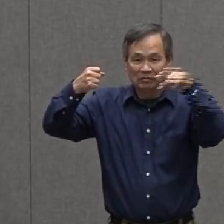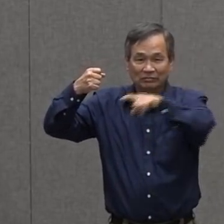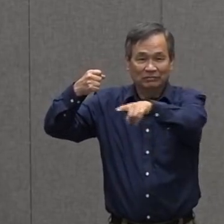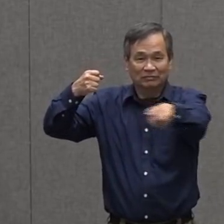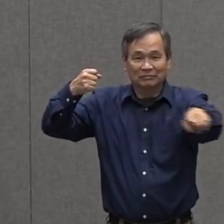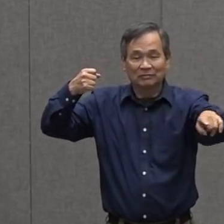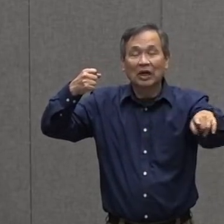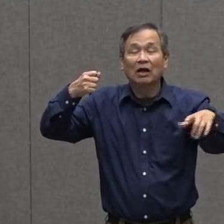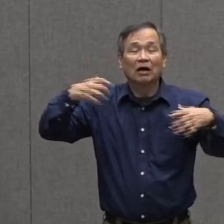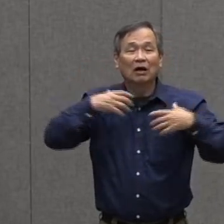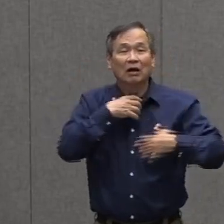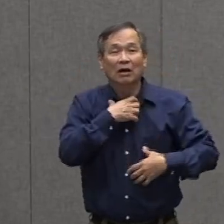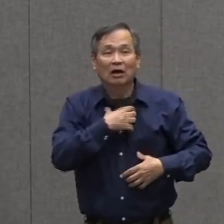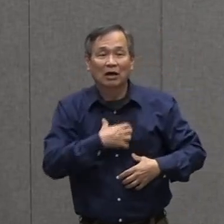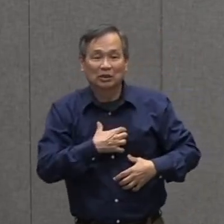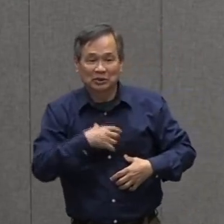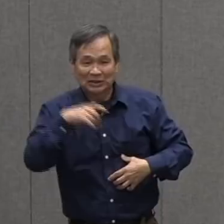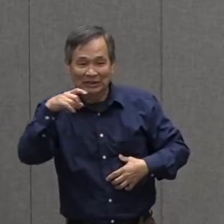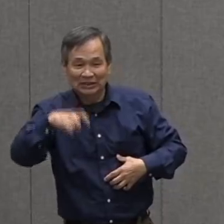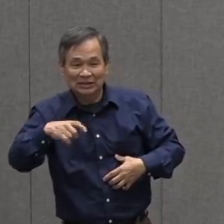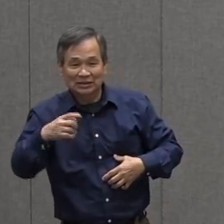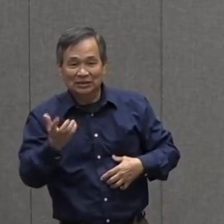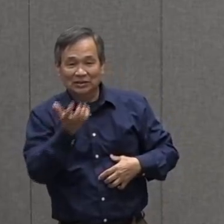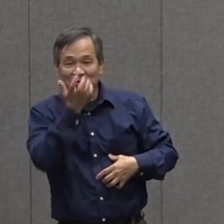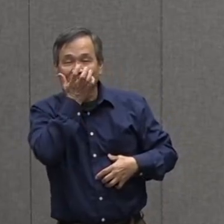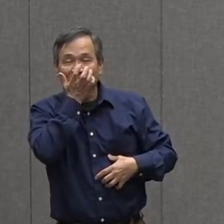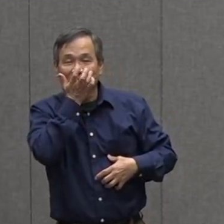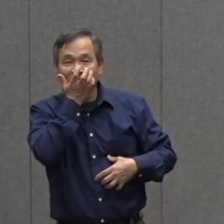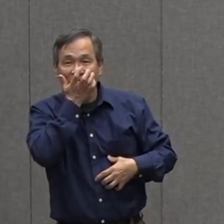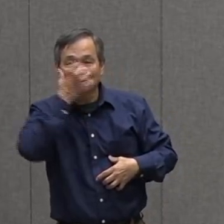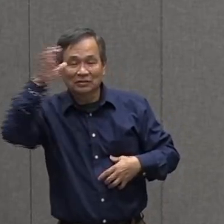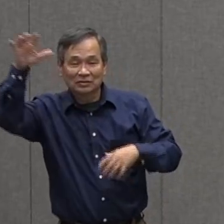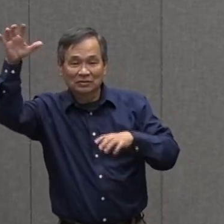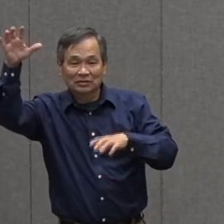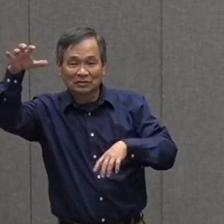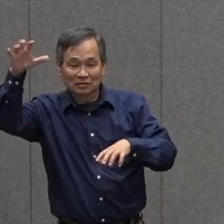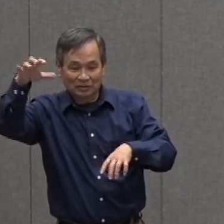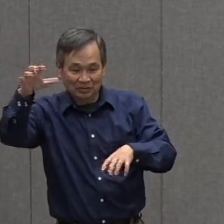"they mooed for the rain to fall from the sky